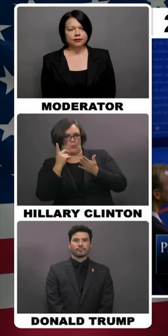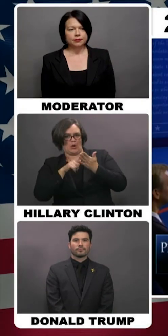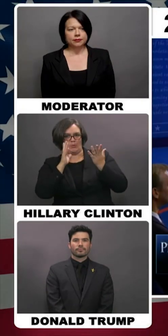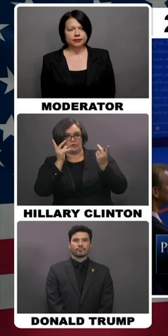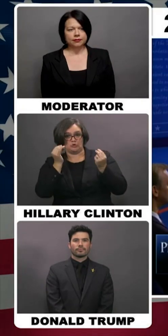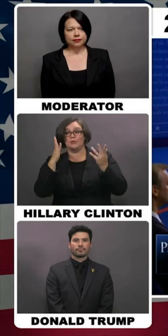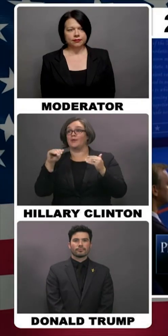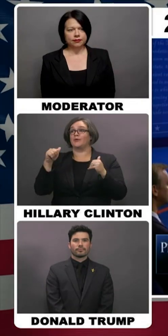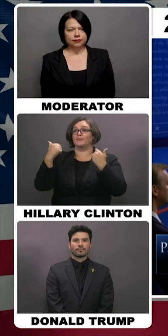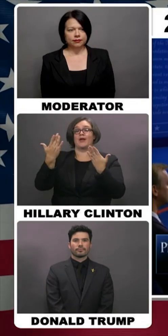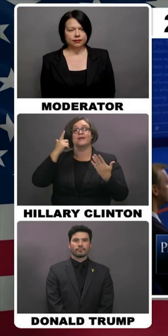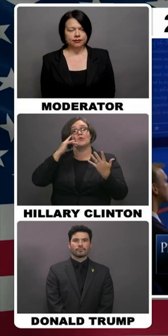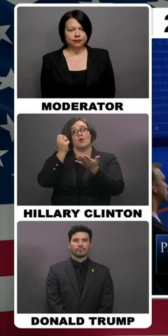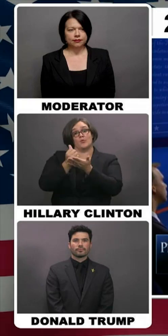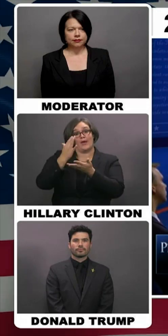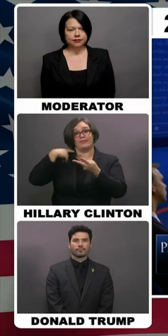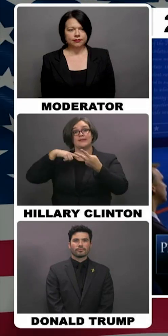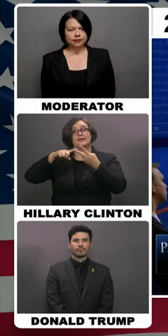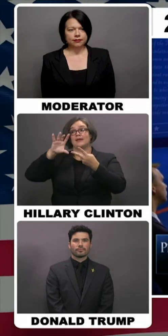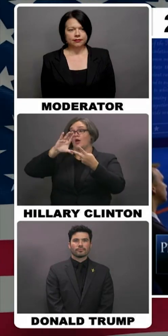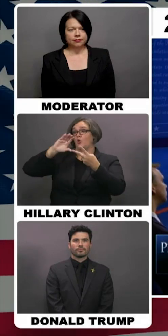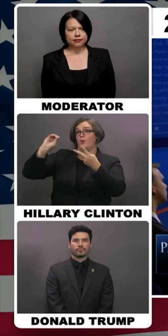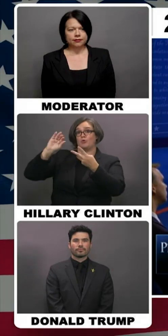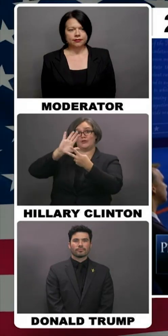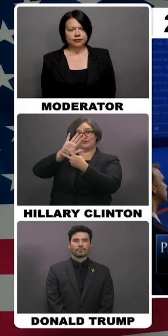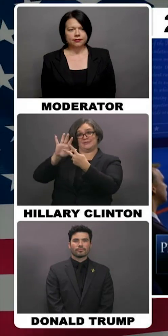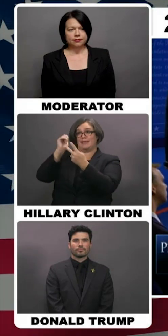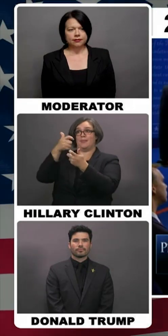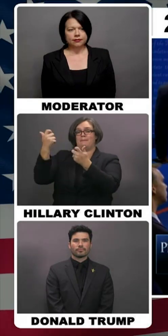and corporations the biggest tax cuts they've ever had.